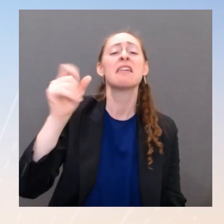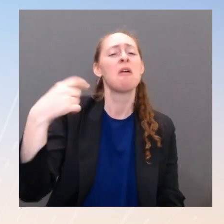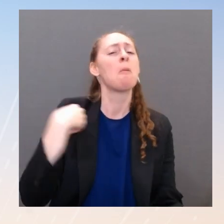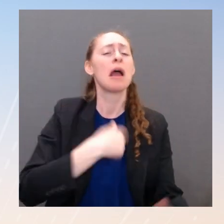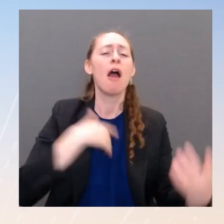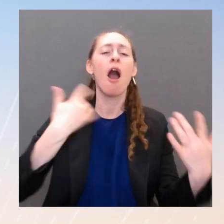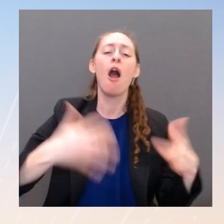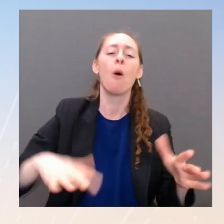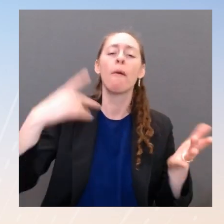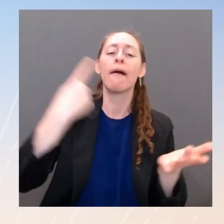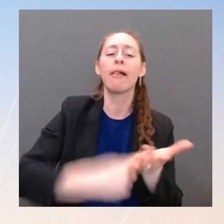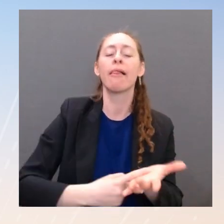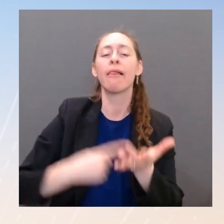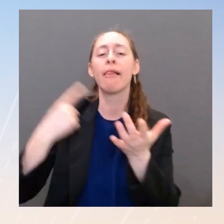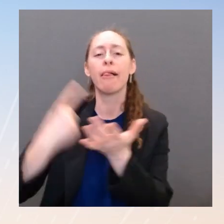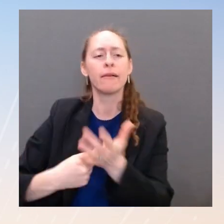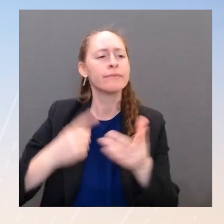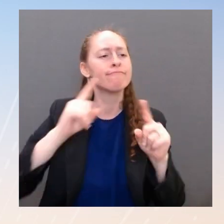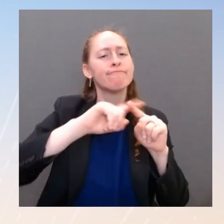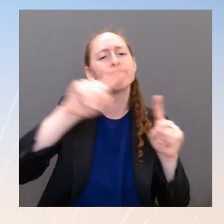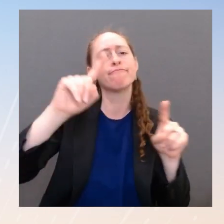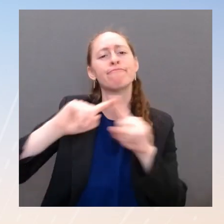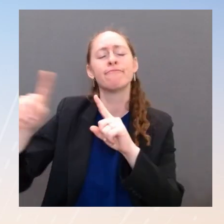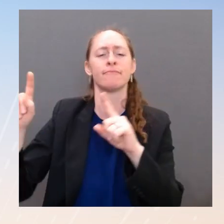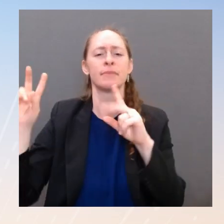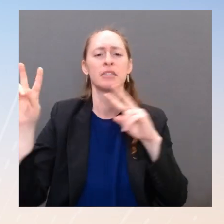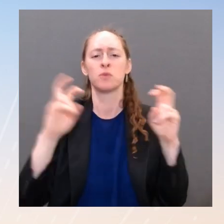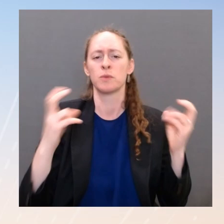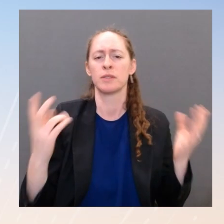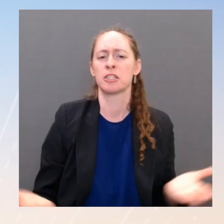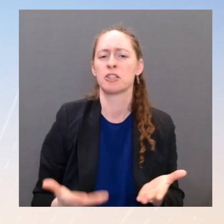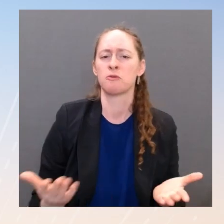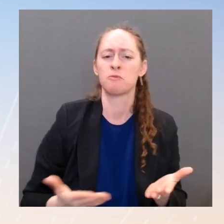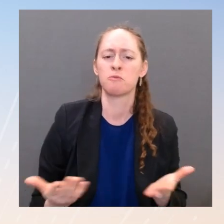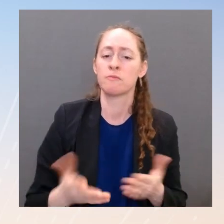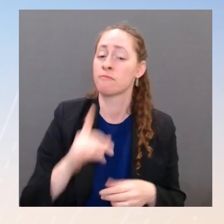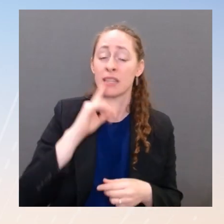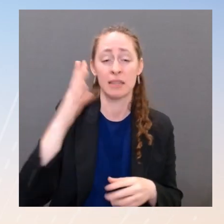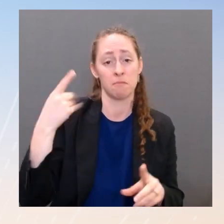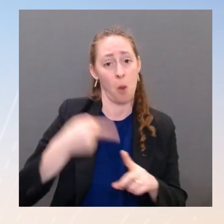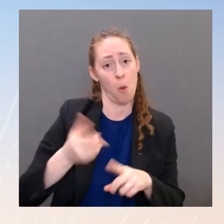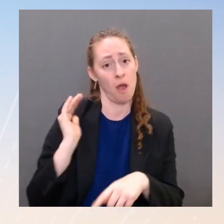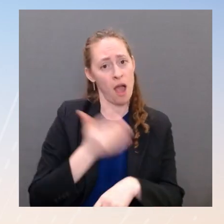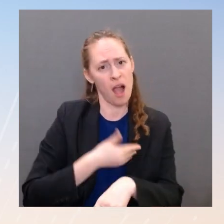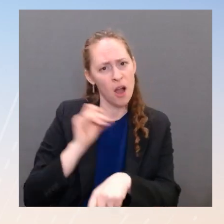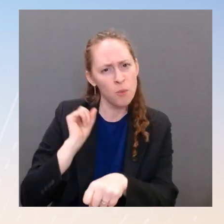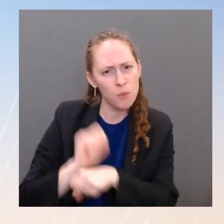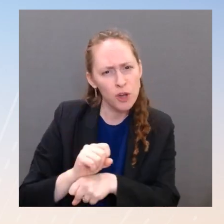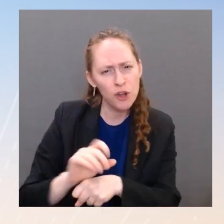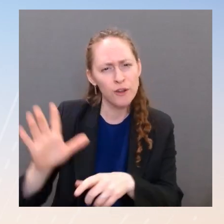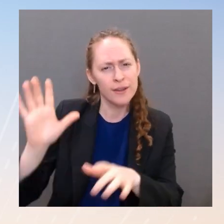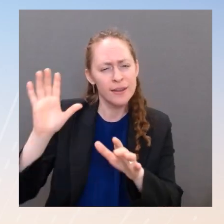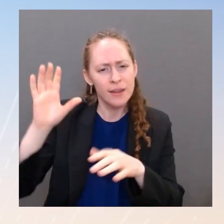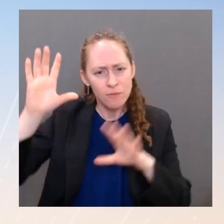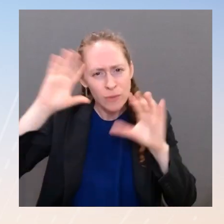But also, our actions and the efforts that the President has undertaken from the beginning of this administration -- unrelated to politics,